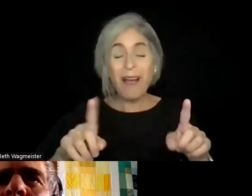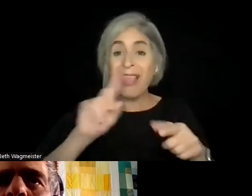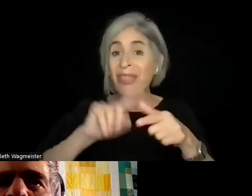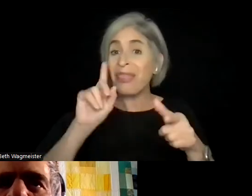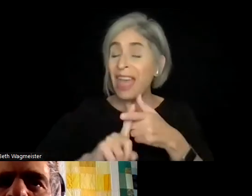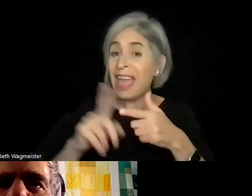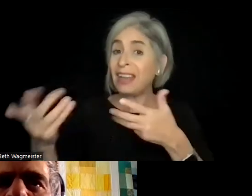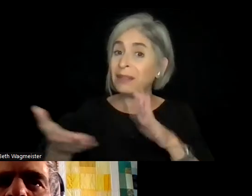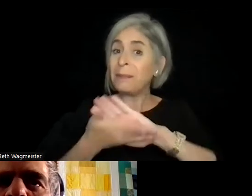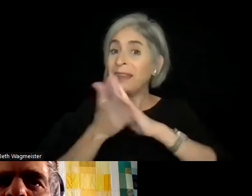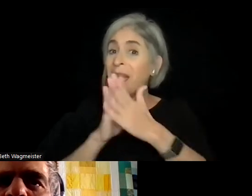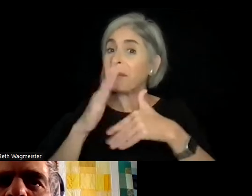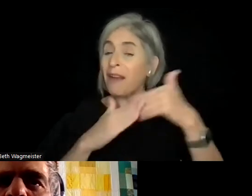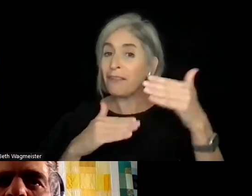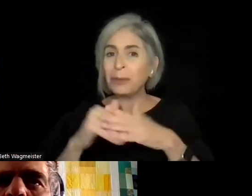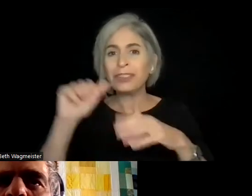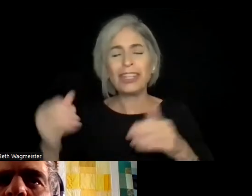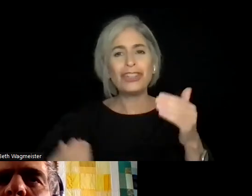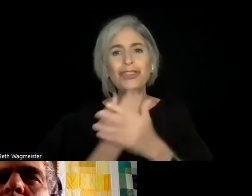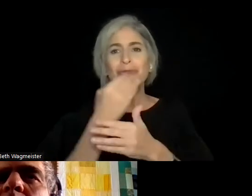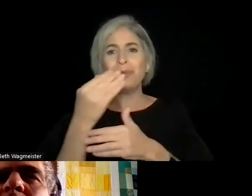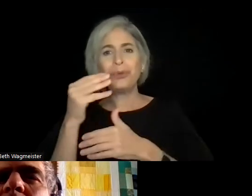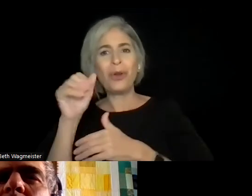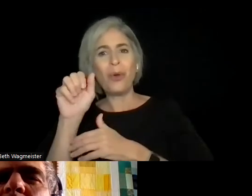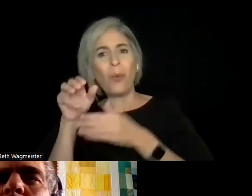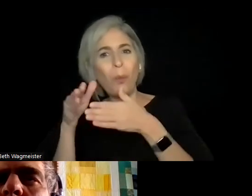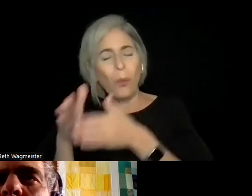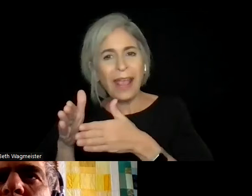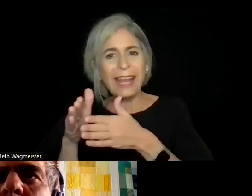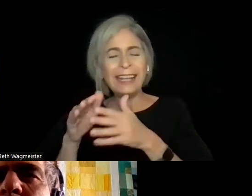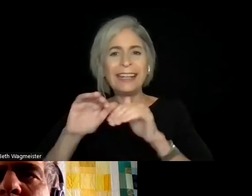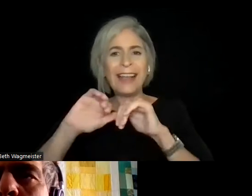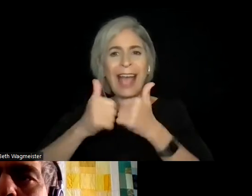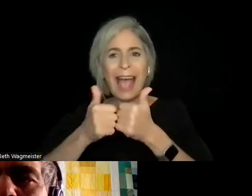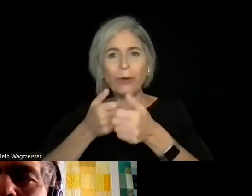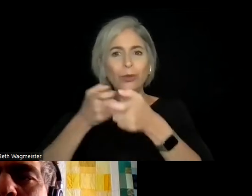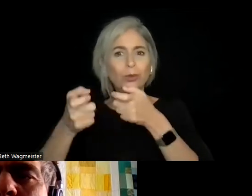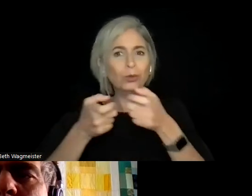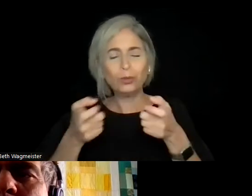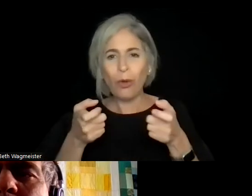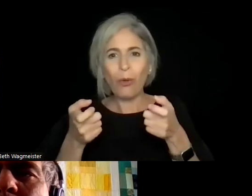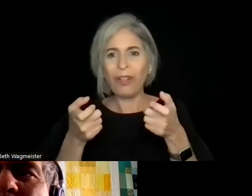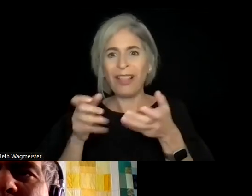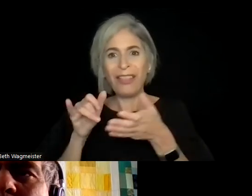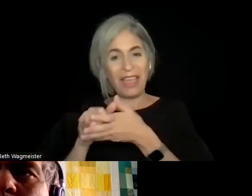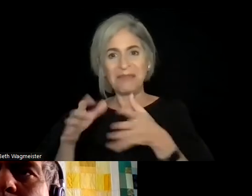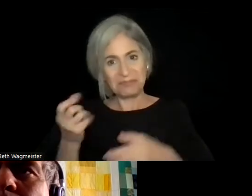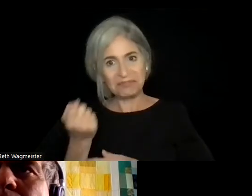experience. In fact, virtually unbelievable. Once they got the hang of it, it was simply an alternative way of beginning